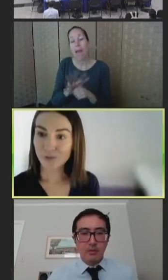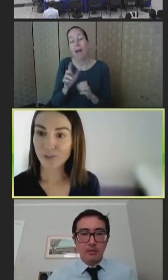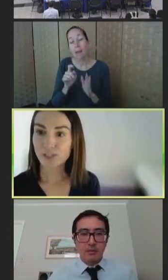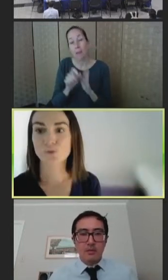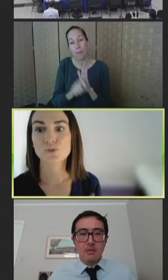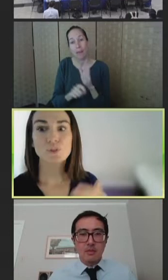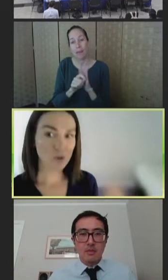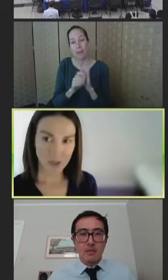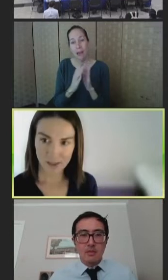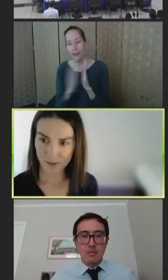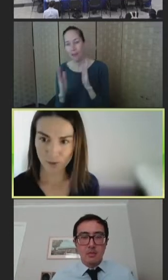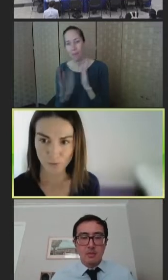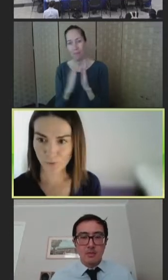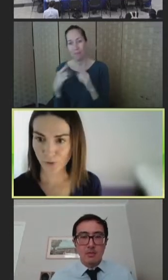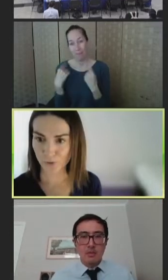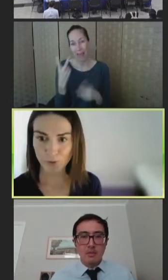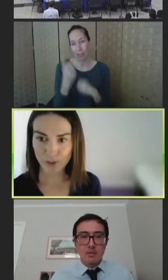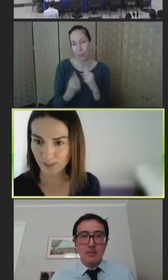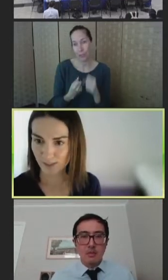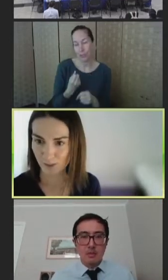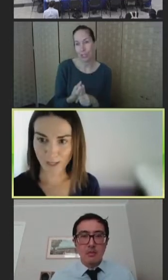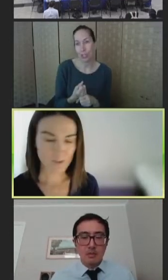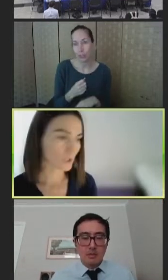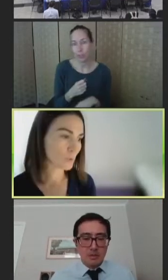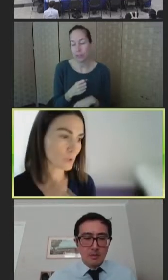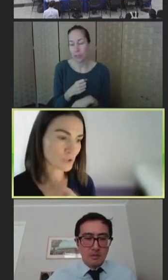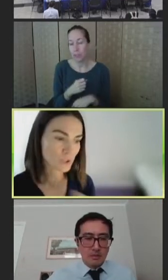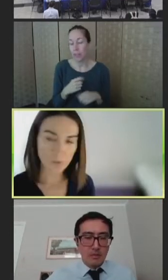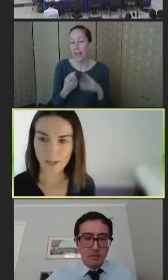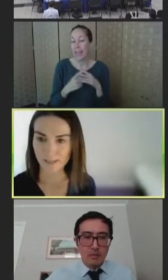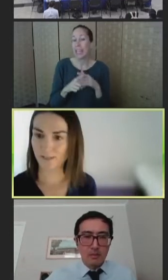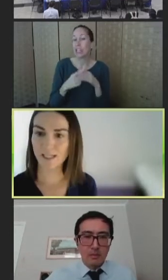phase was so consequential for those who have lost a spouse. You know, we were so isolated.